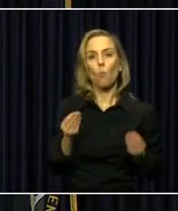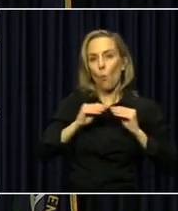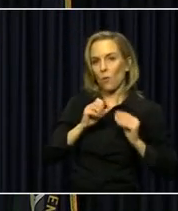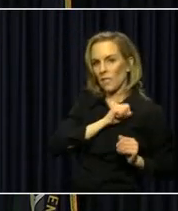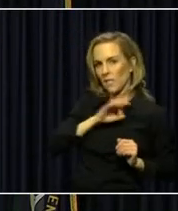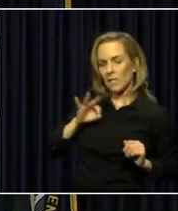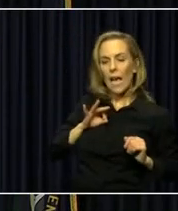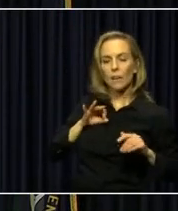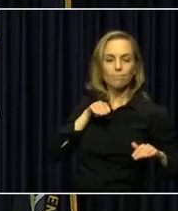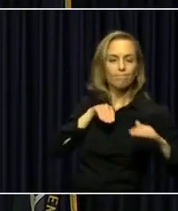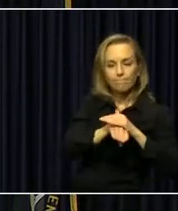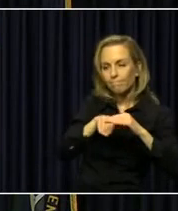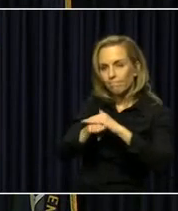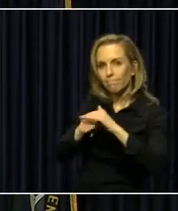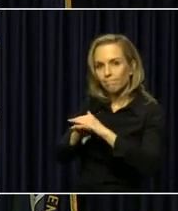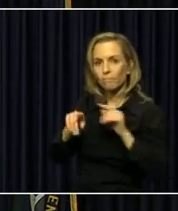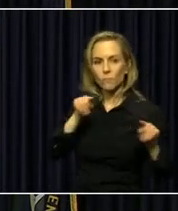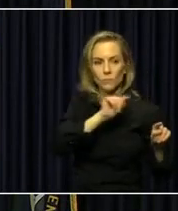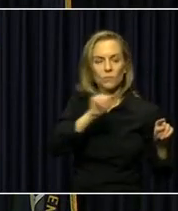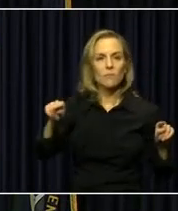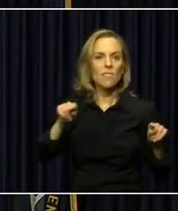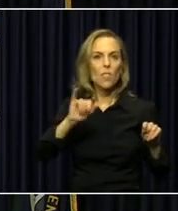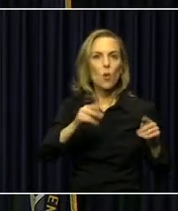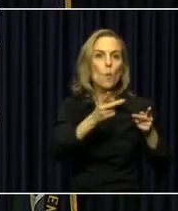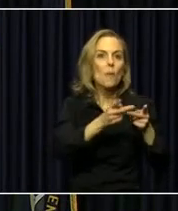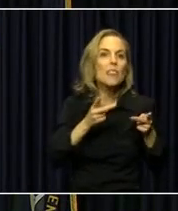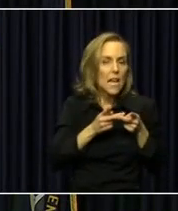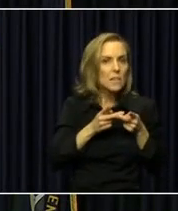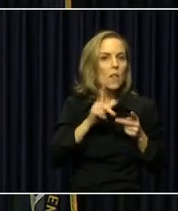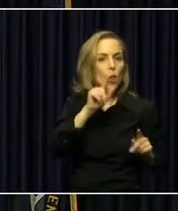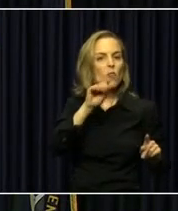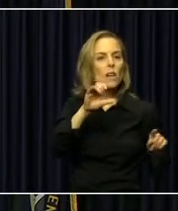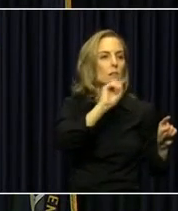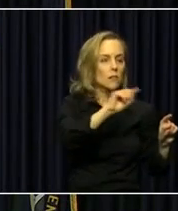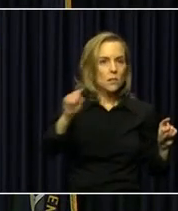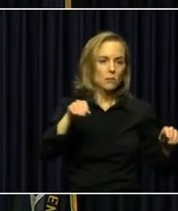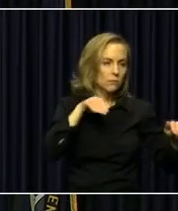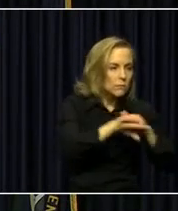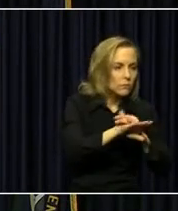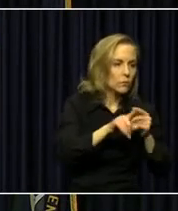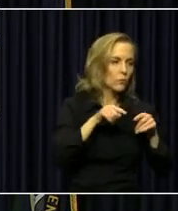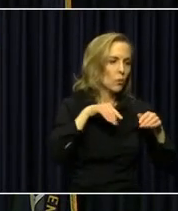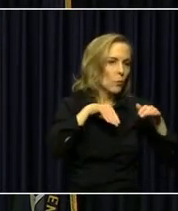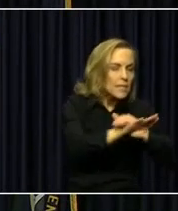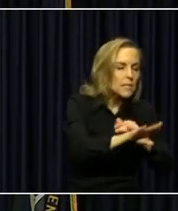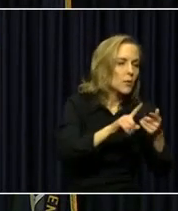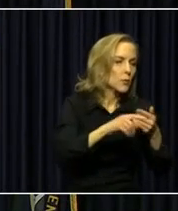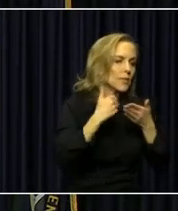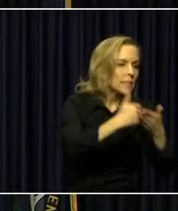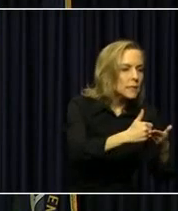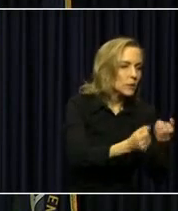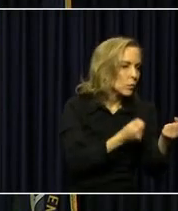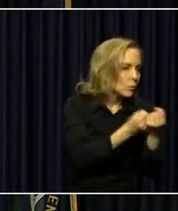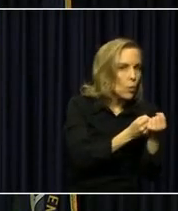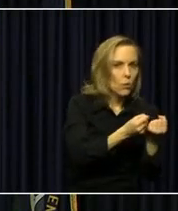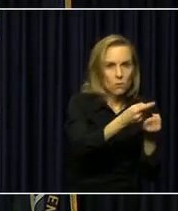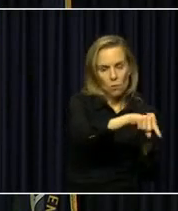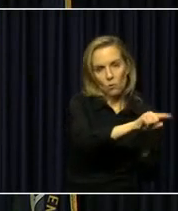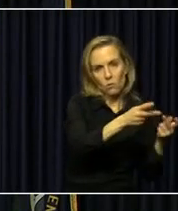CAW FACILITIES. SO THEY ADVISED US ON WHAT PIQUES FOLKS NEEDED TO LOOK FOR IN THE FACILITIES WHEN THEY WERE WORRIED THAT SOMEBODY MIGHT BE